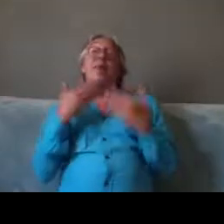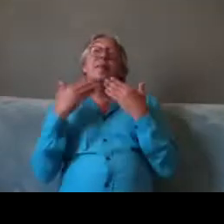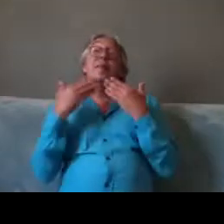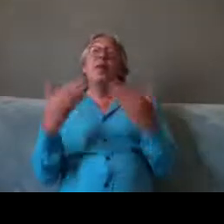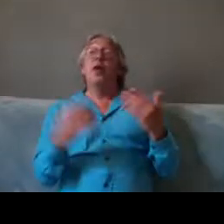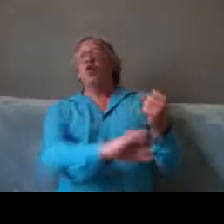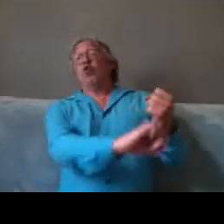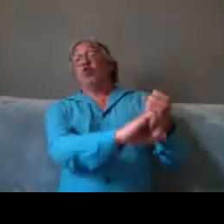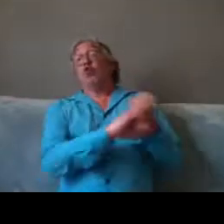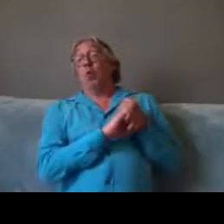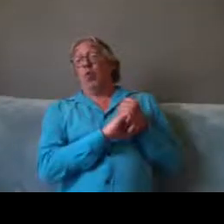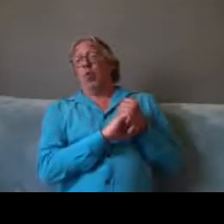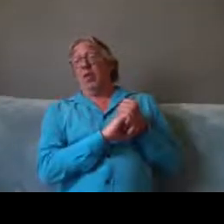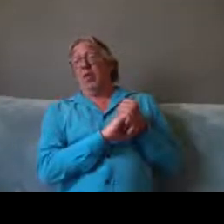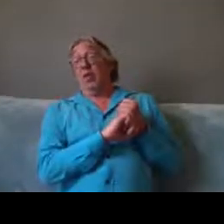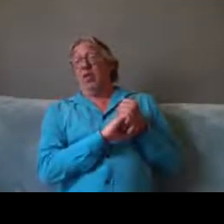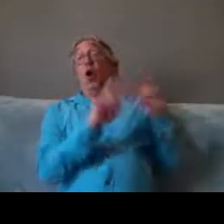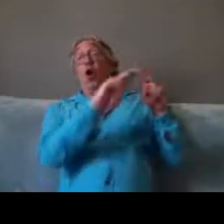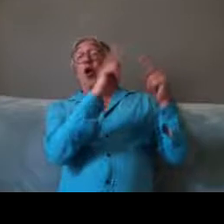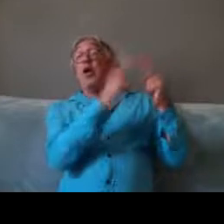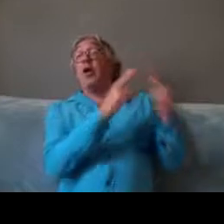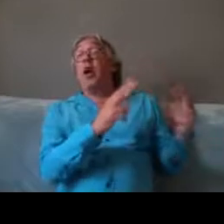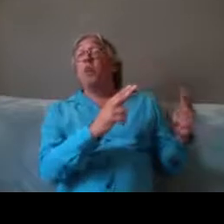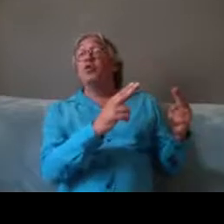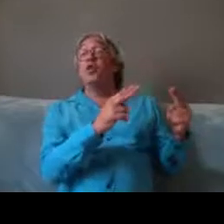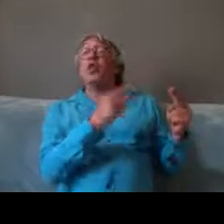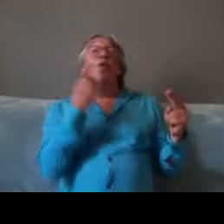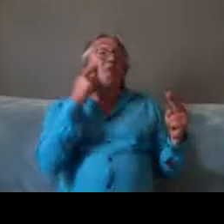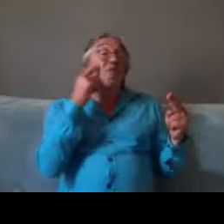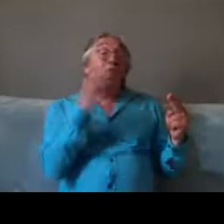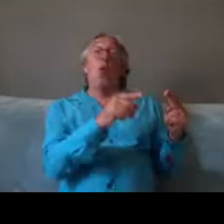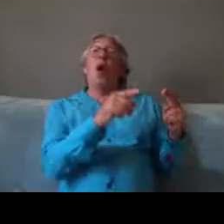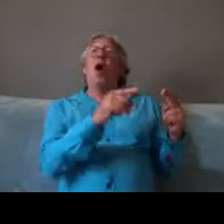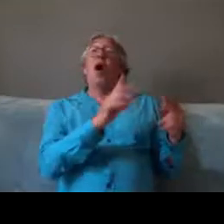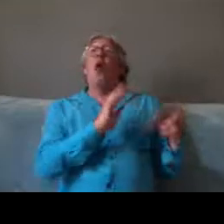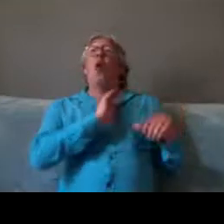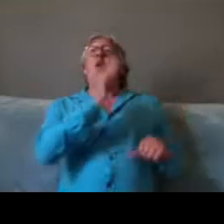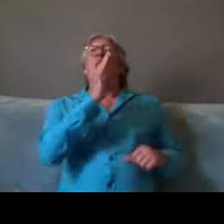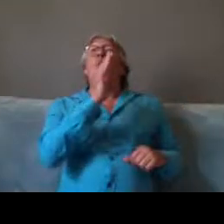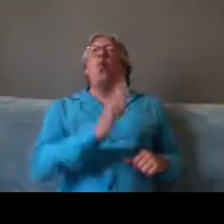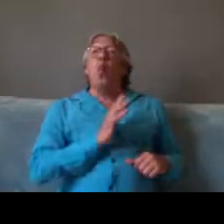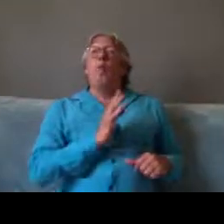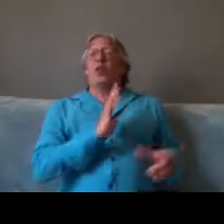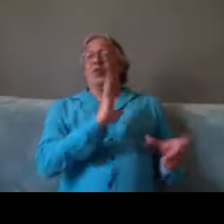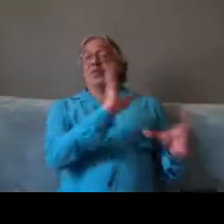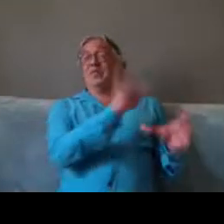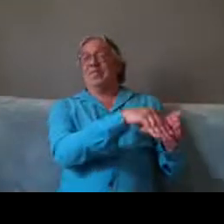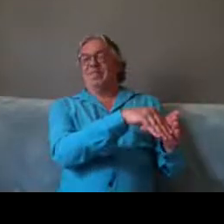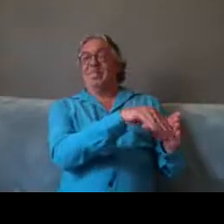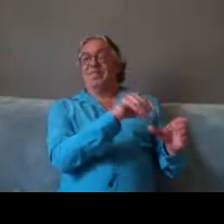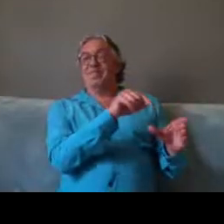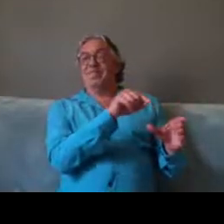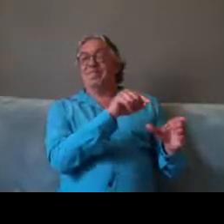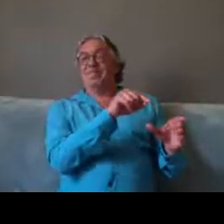So the organisation, SIHO explaining about how implemented...